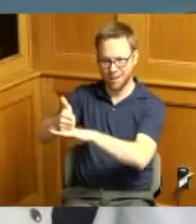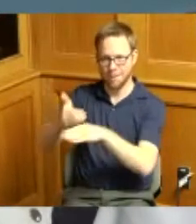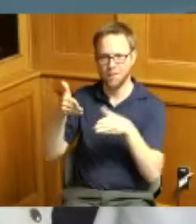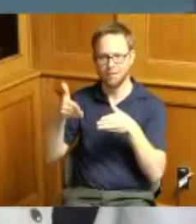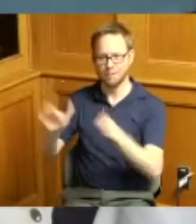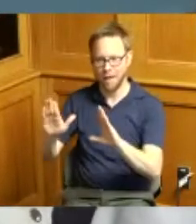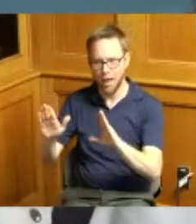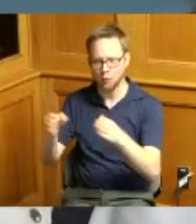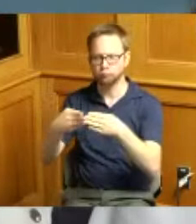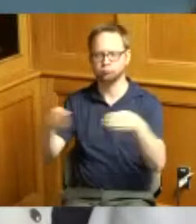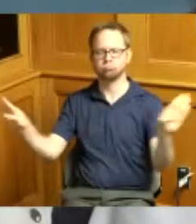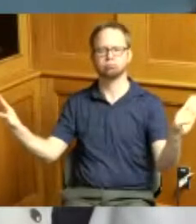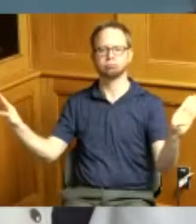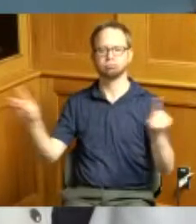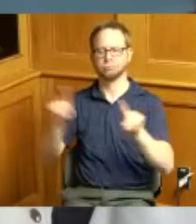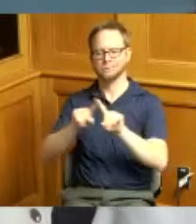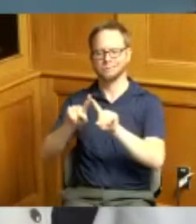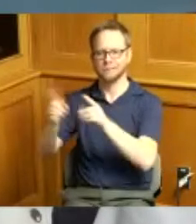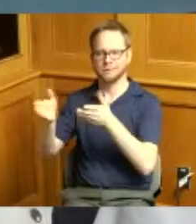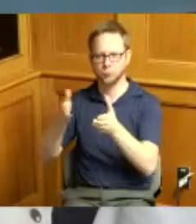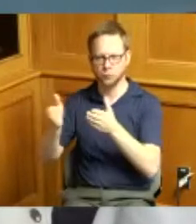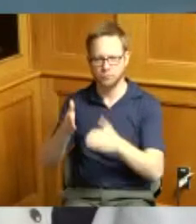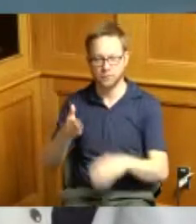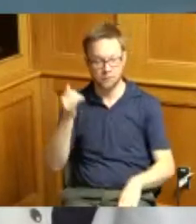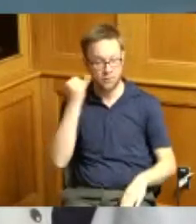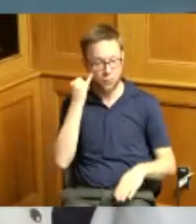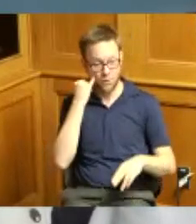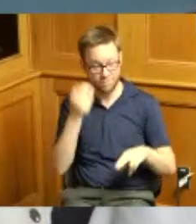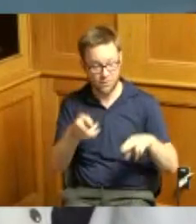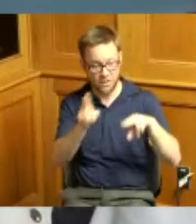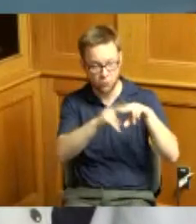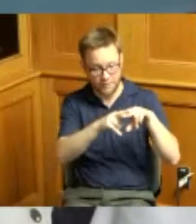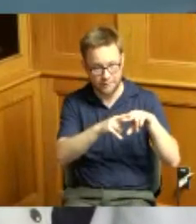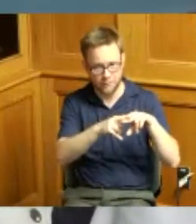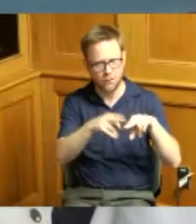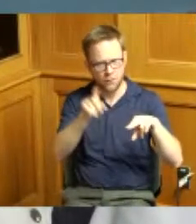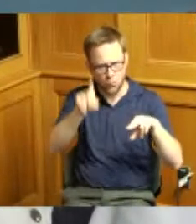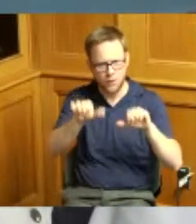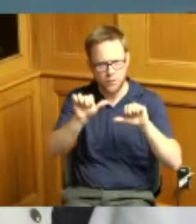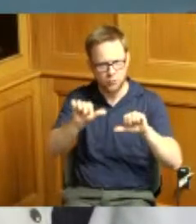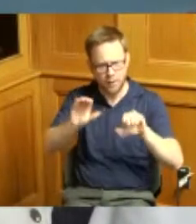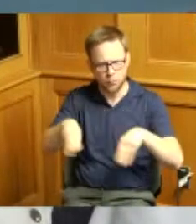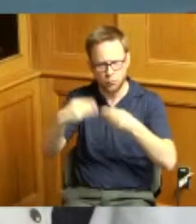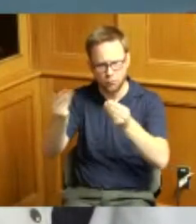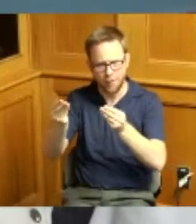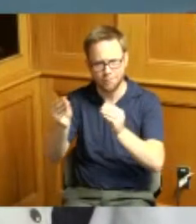are we increasing if we don't we can't provide the help I don't want to increase and then we're just